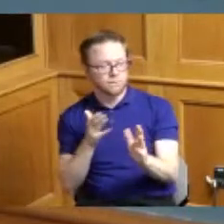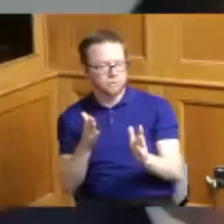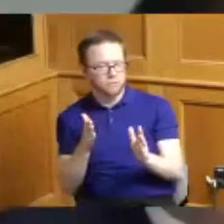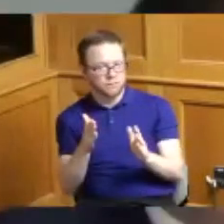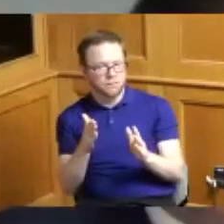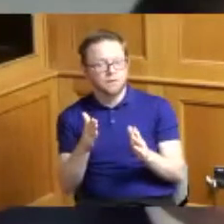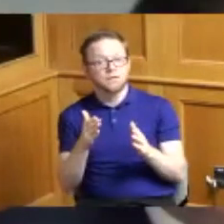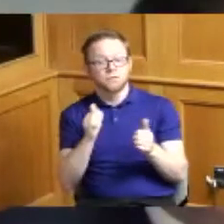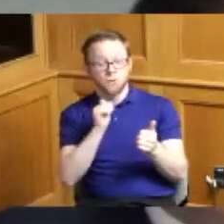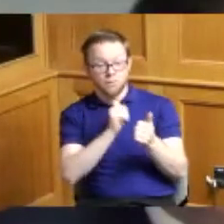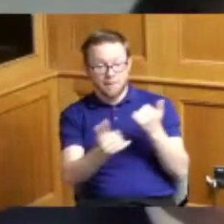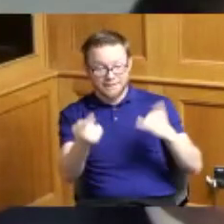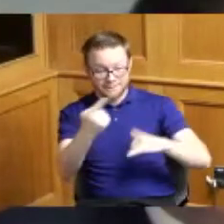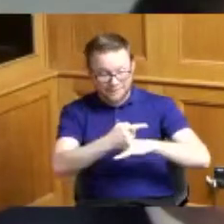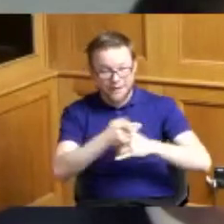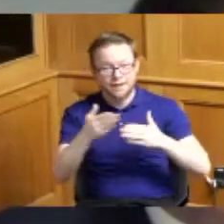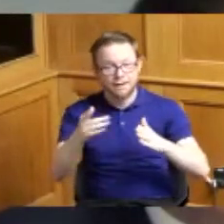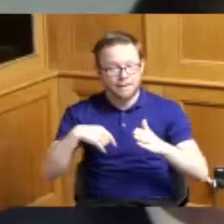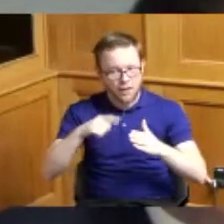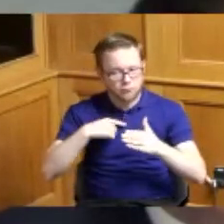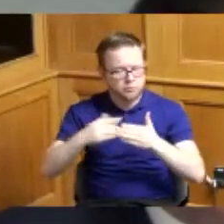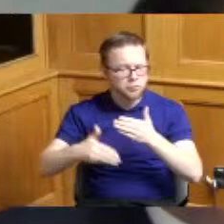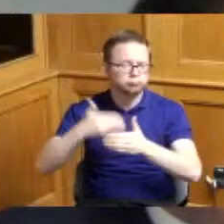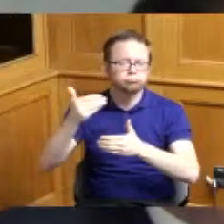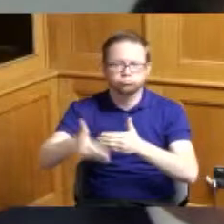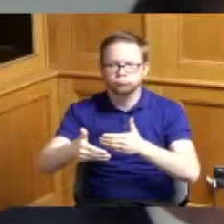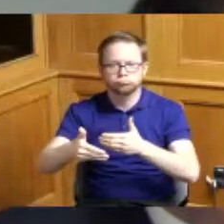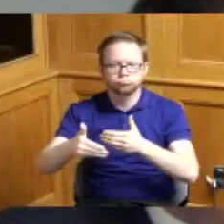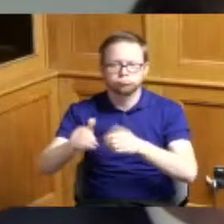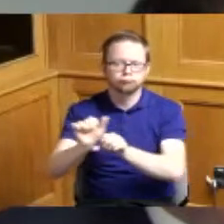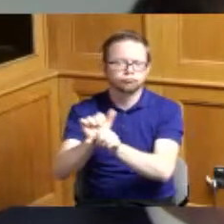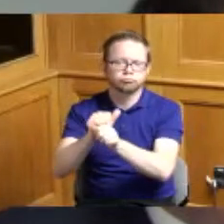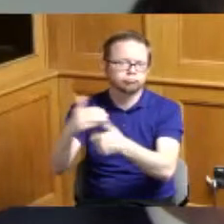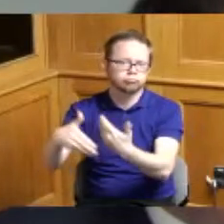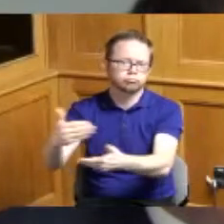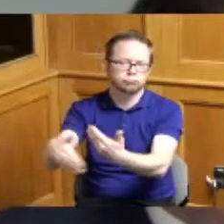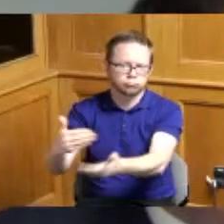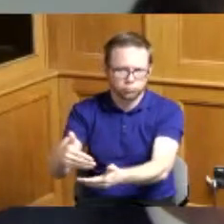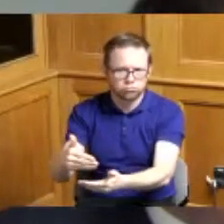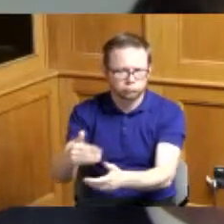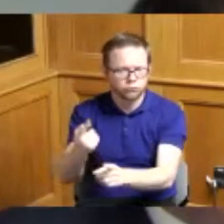me to to move forward that that is correct with an understanding as you indicated what those what